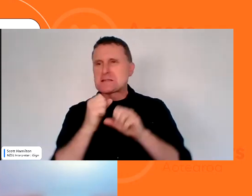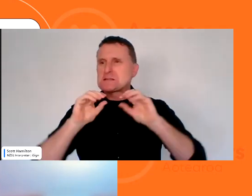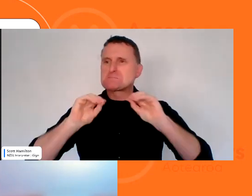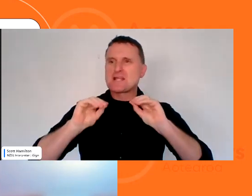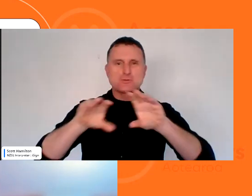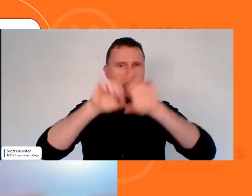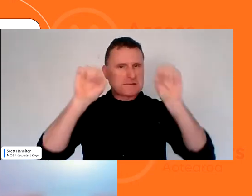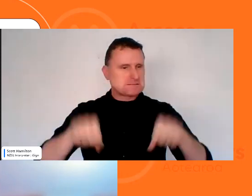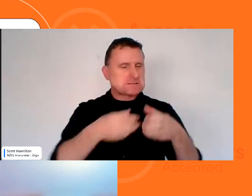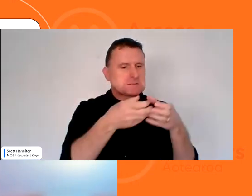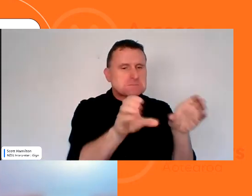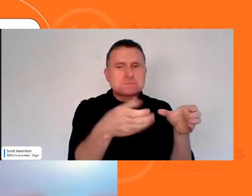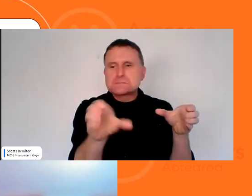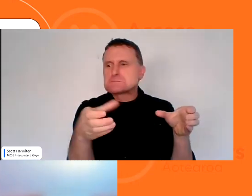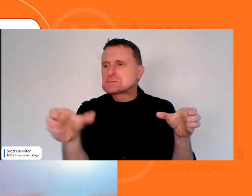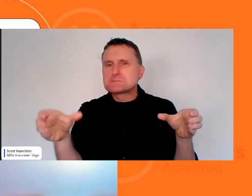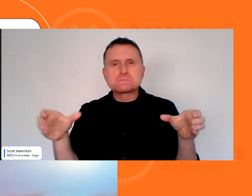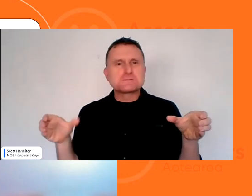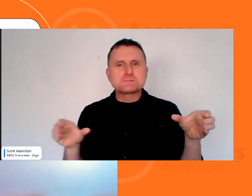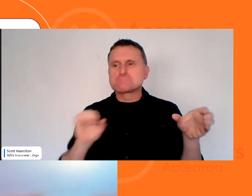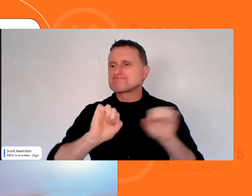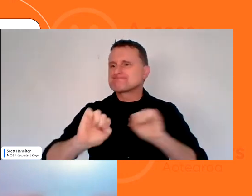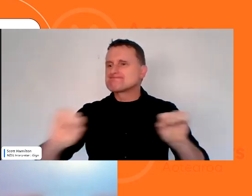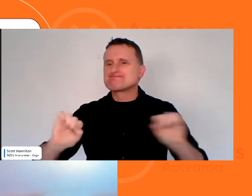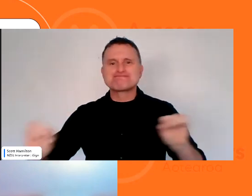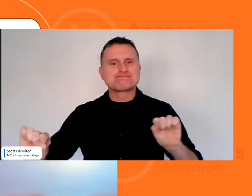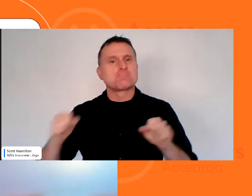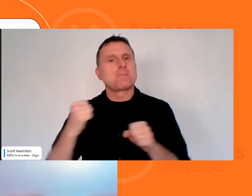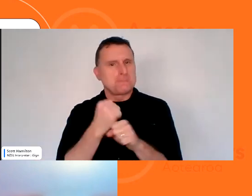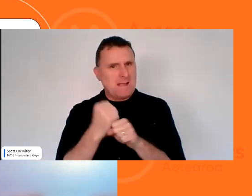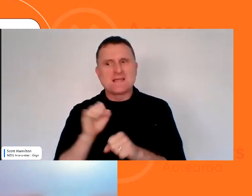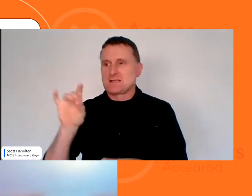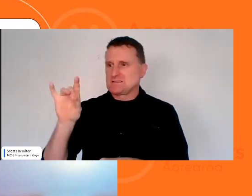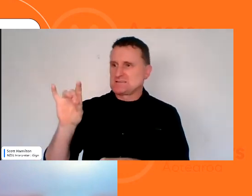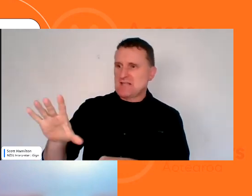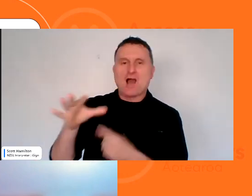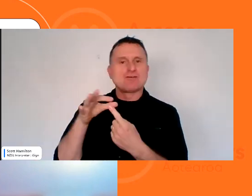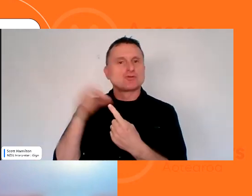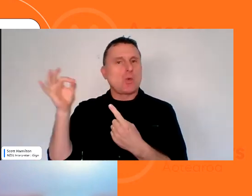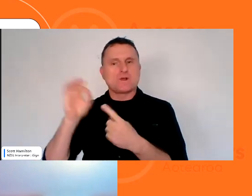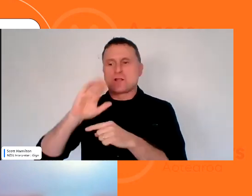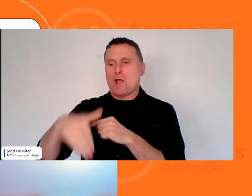So schools can make their own choices about their pathway around inclusion.